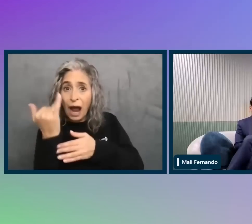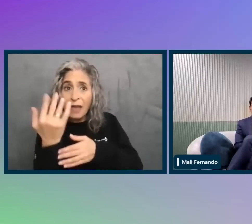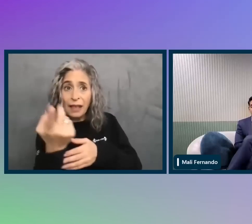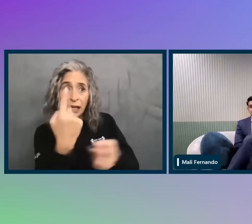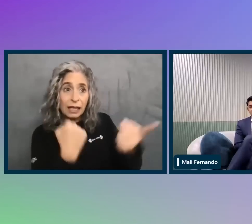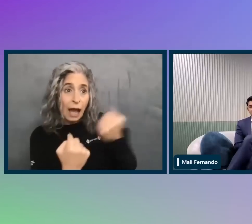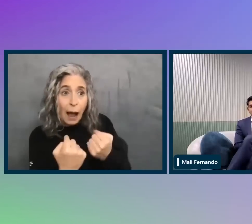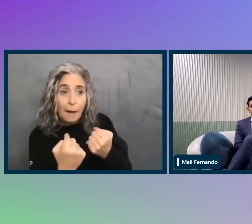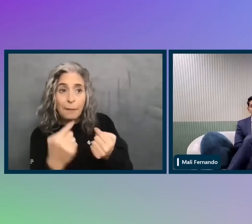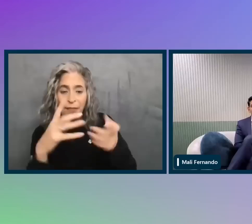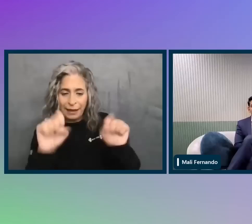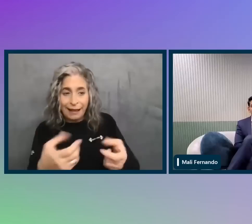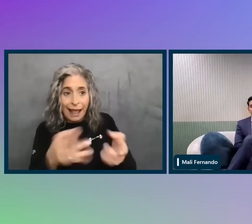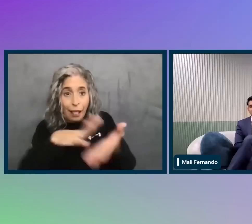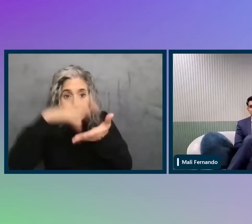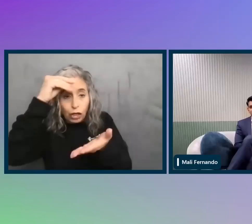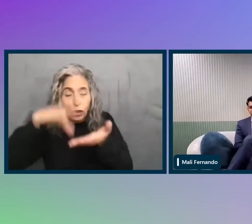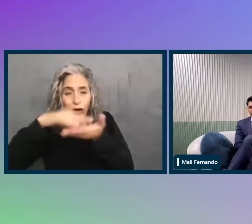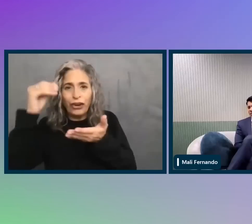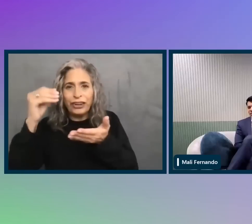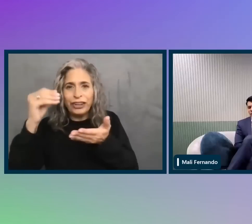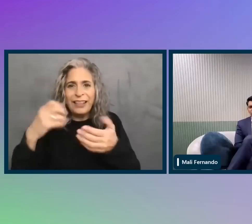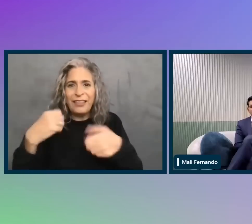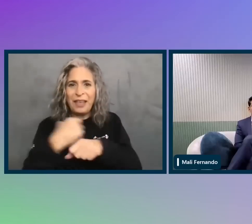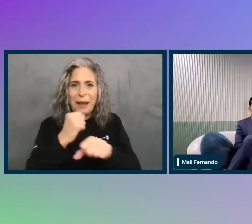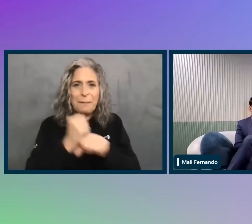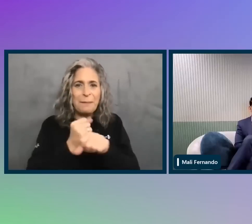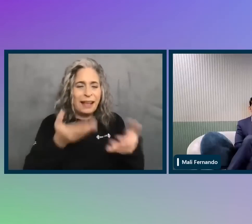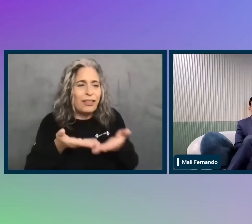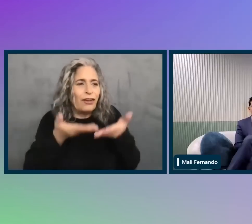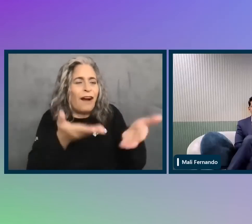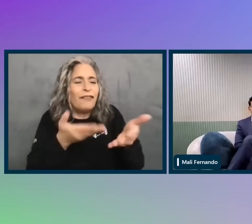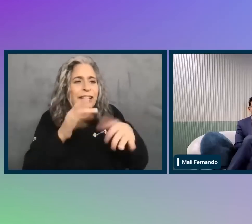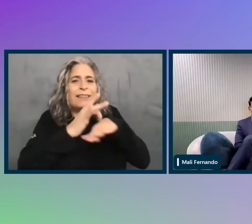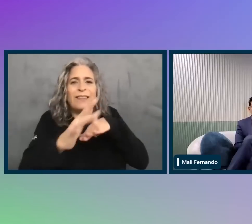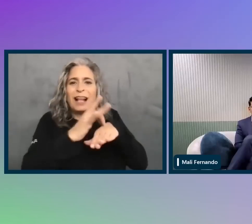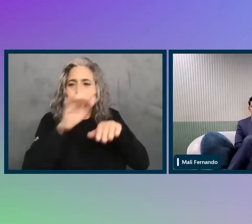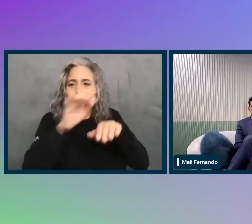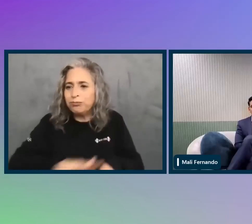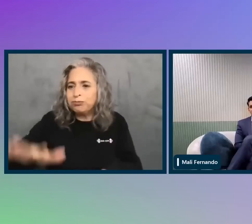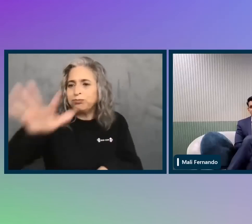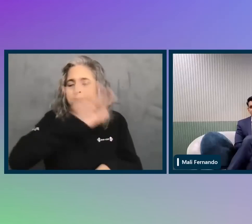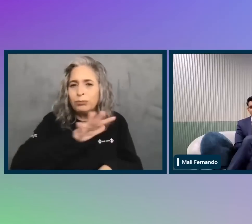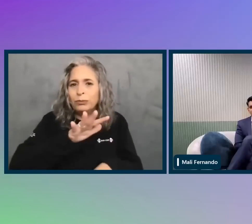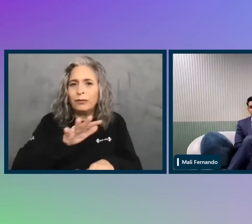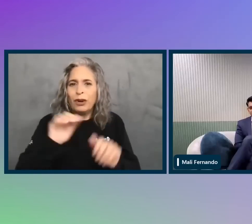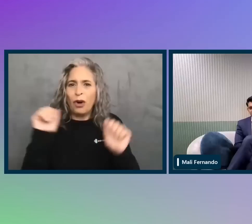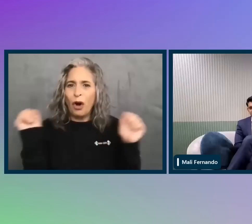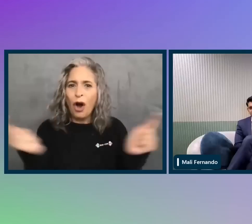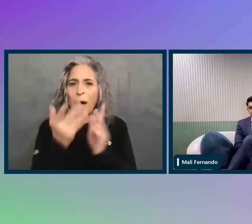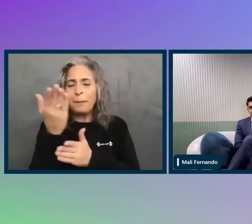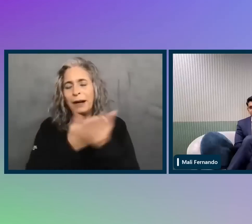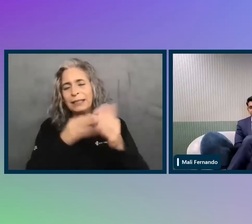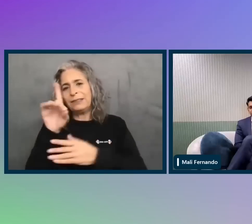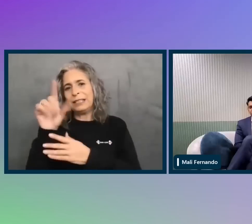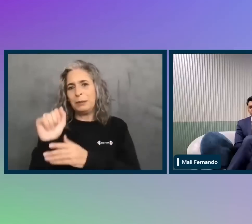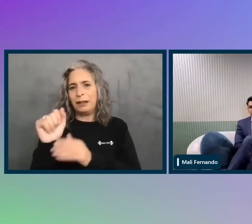whether it's making their own digital offering accessible, but also other parts of the disability agenda.